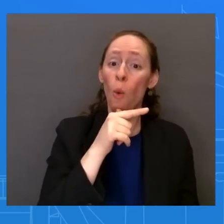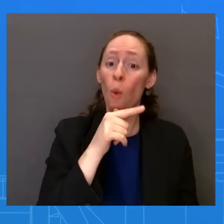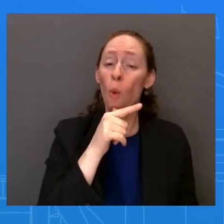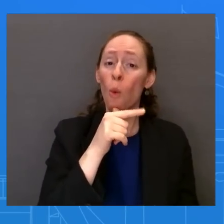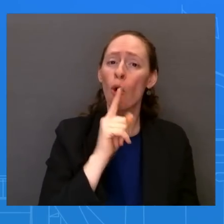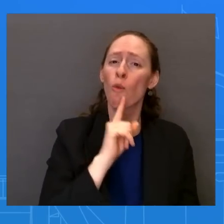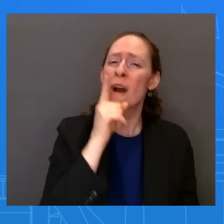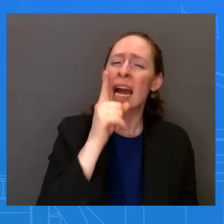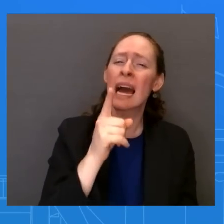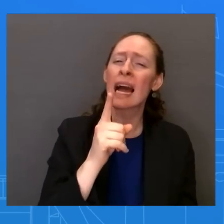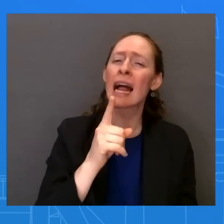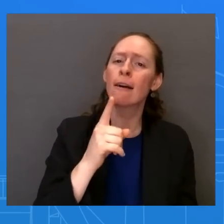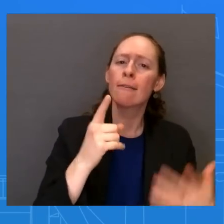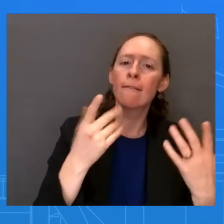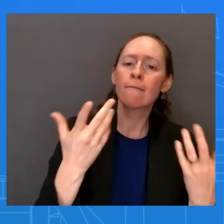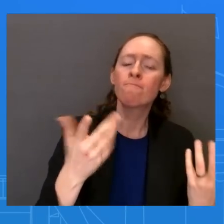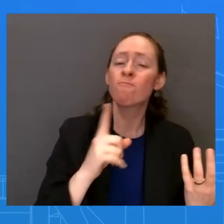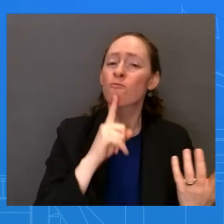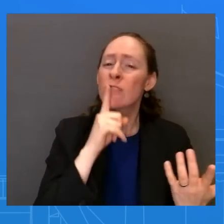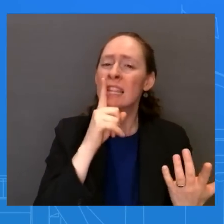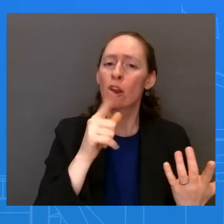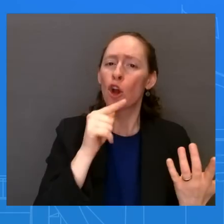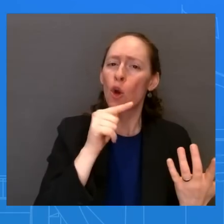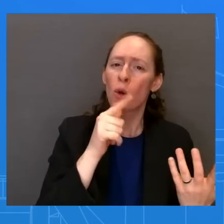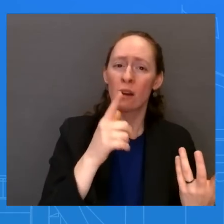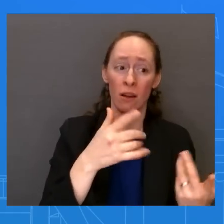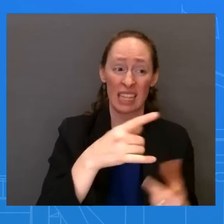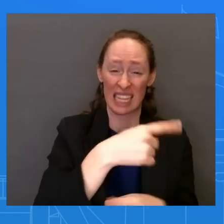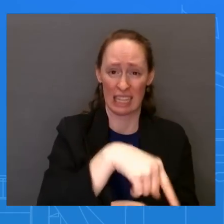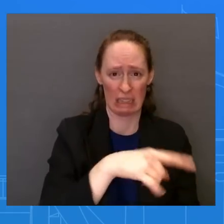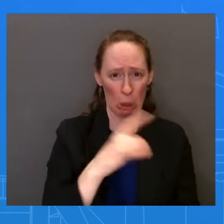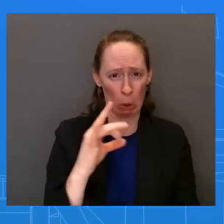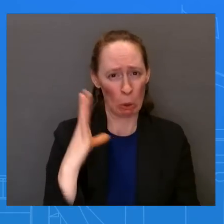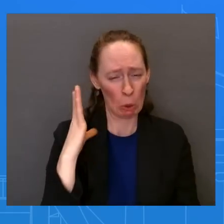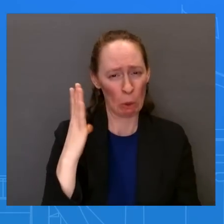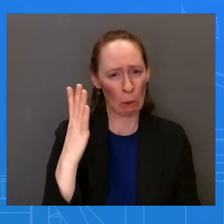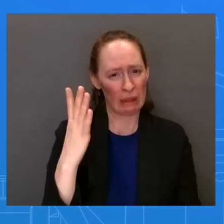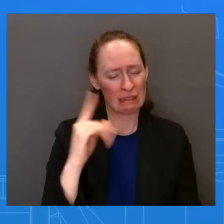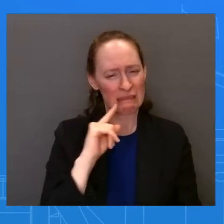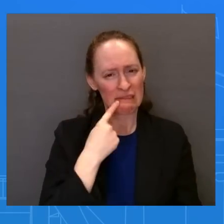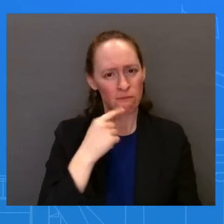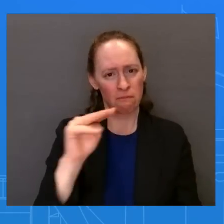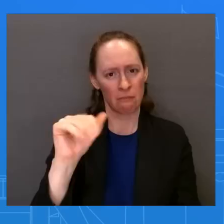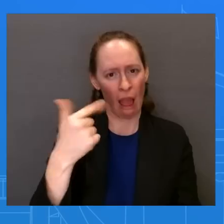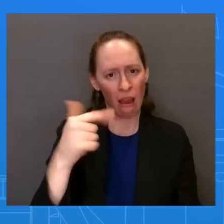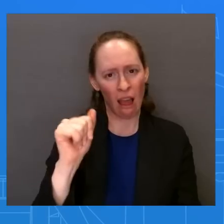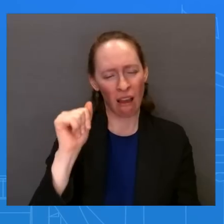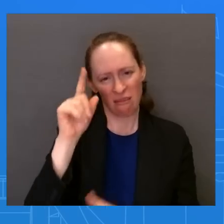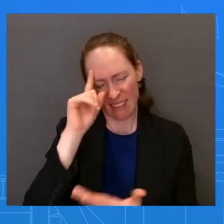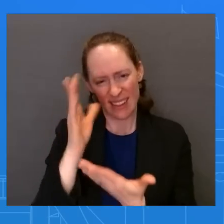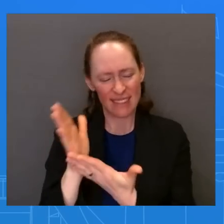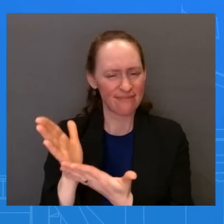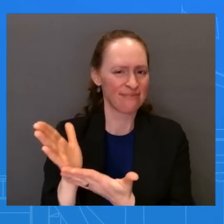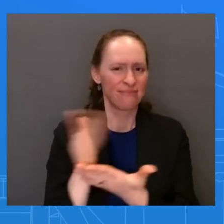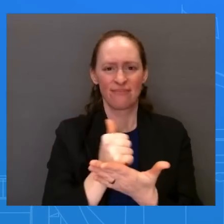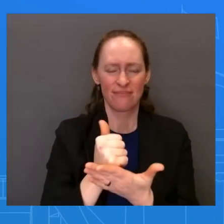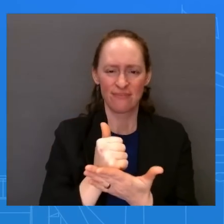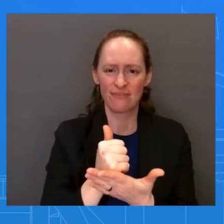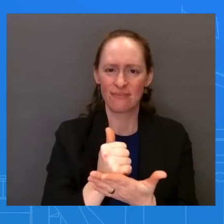ultra-MAGA Republicans, and what they've done. But it is not for me to answer that question. It is for them to answer why is it